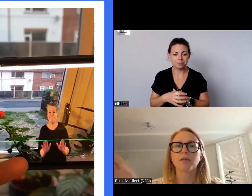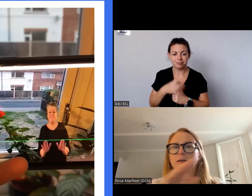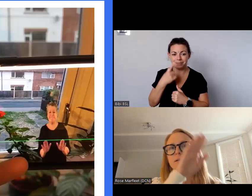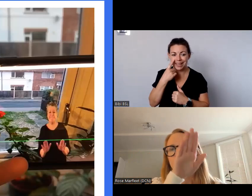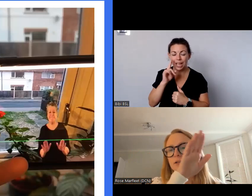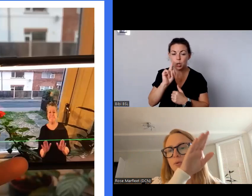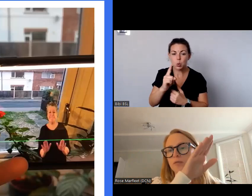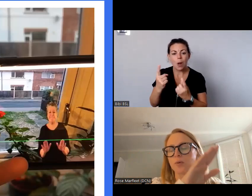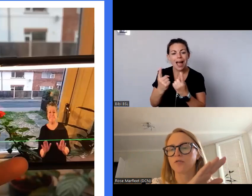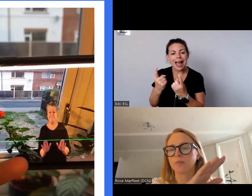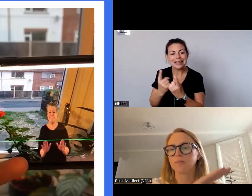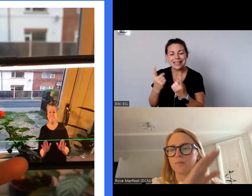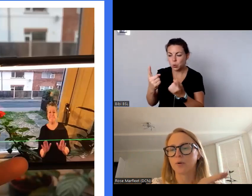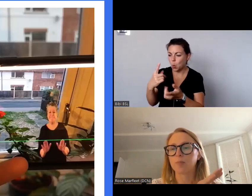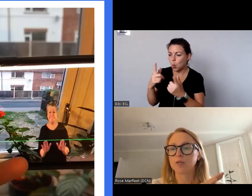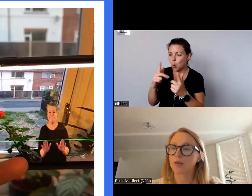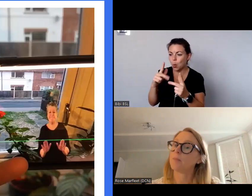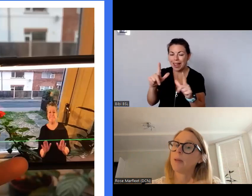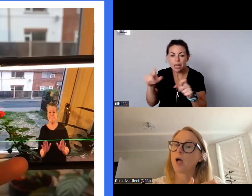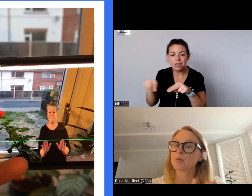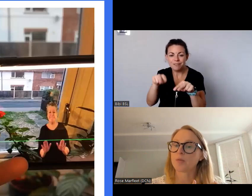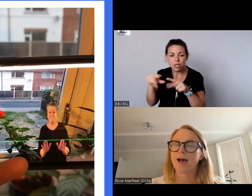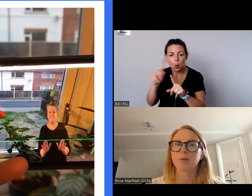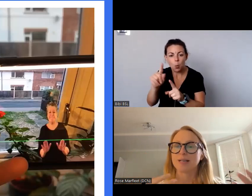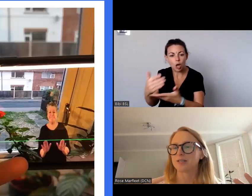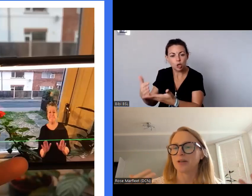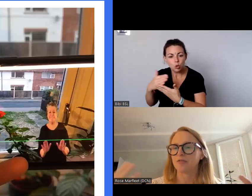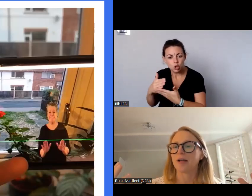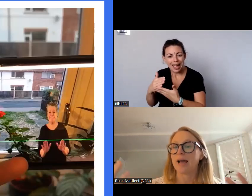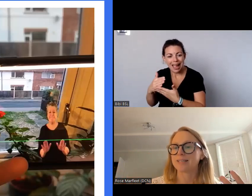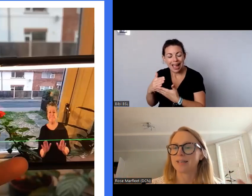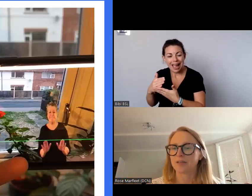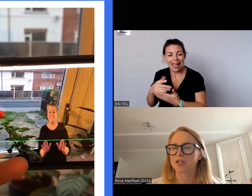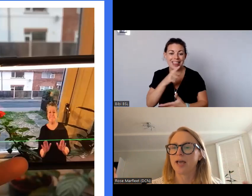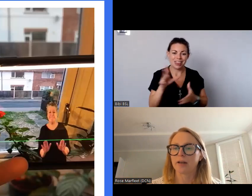I think the previous one from the Crab Museum helps with that because that's a really fun asset that they shared.